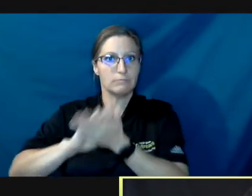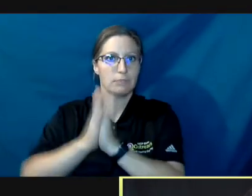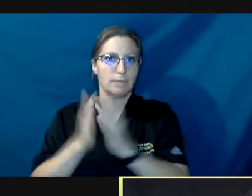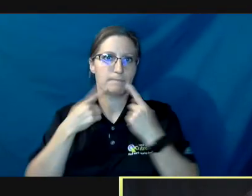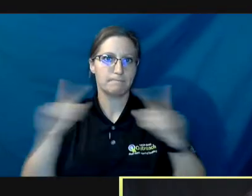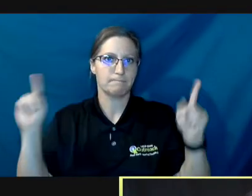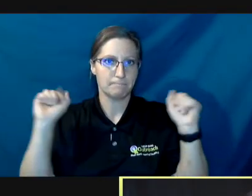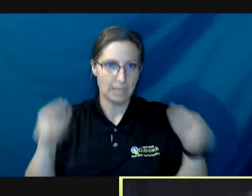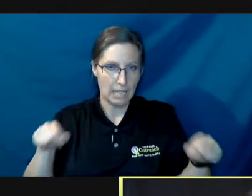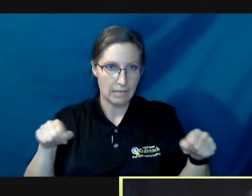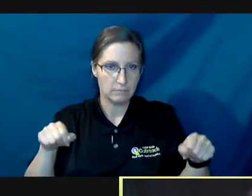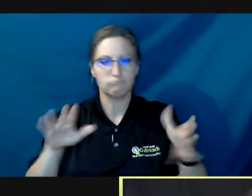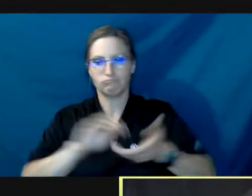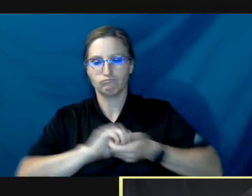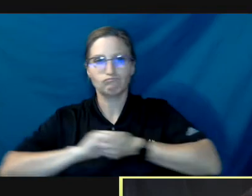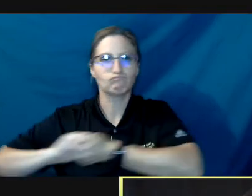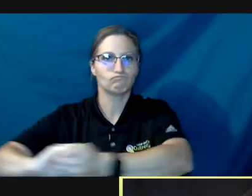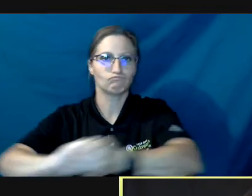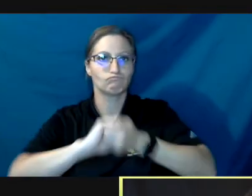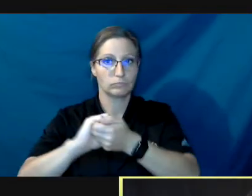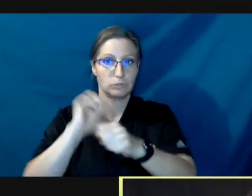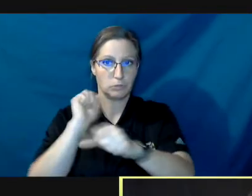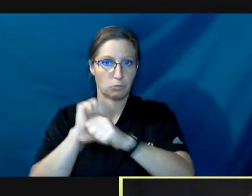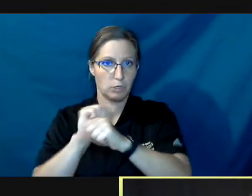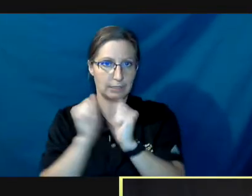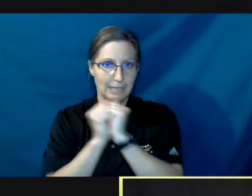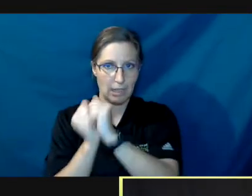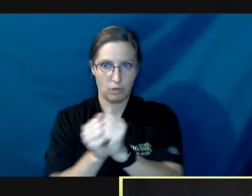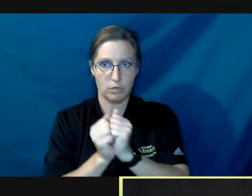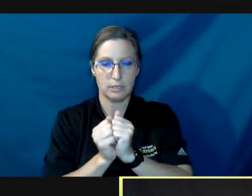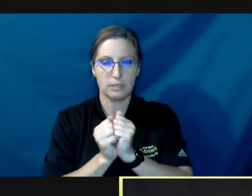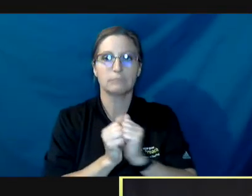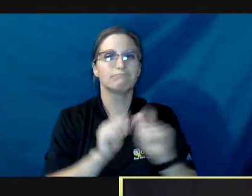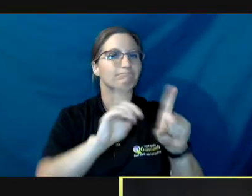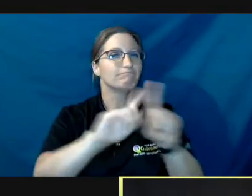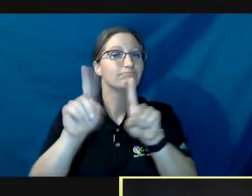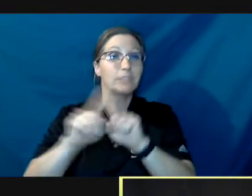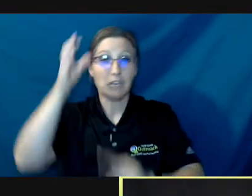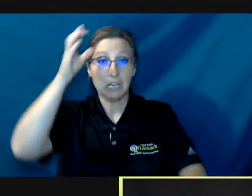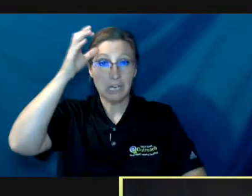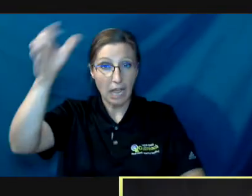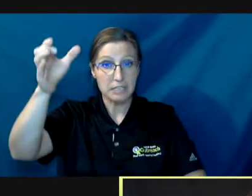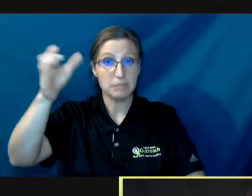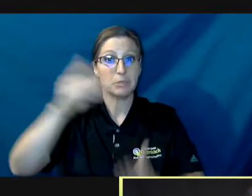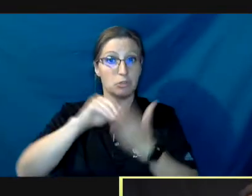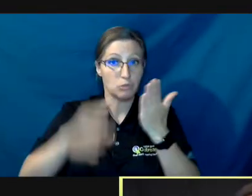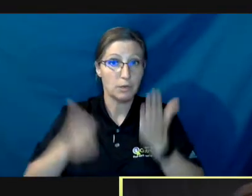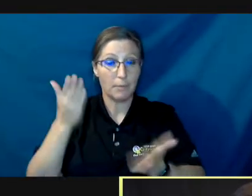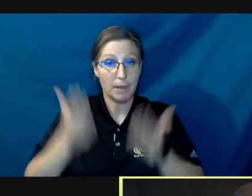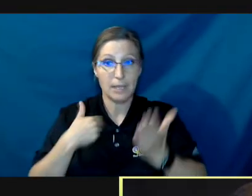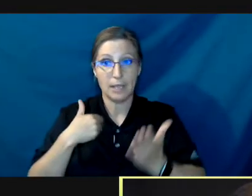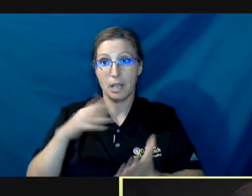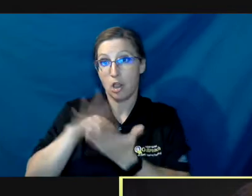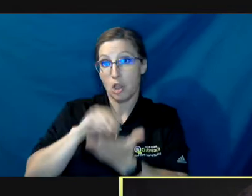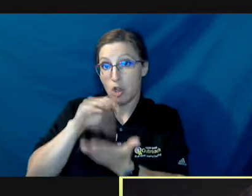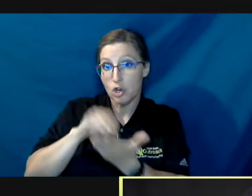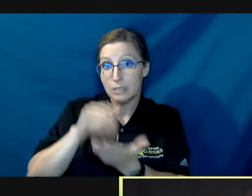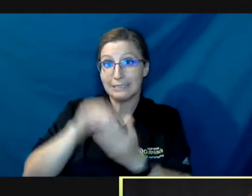and to work together. Think about all of the concepts a student is learning in a classroom these days.